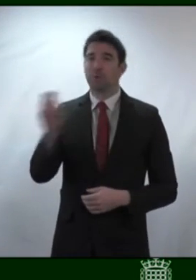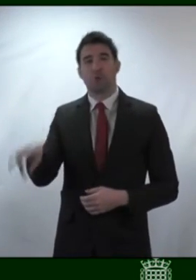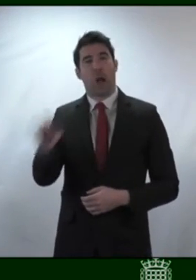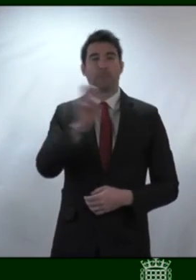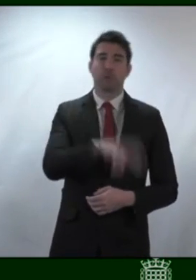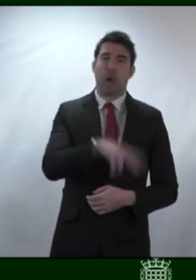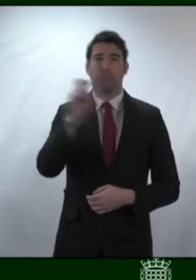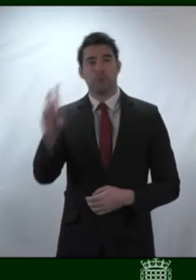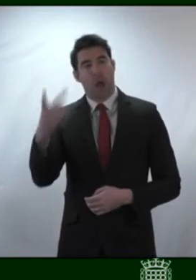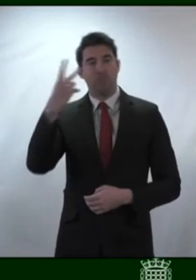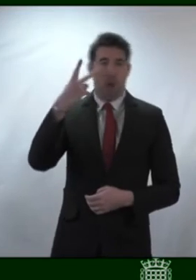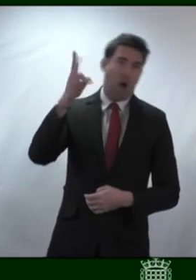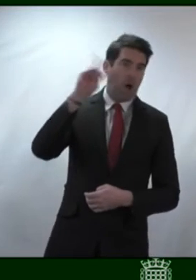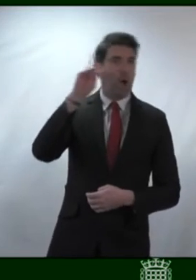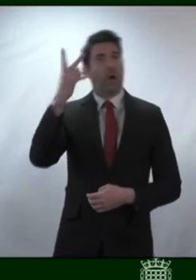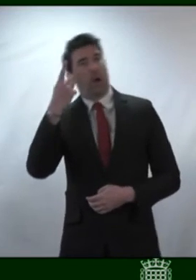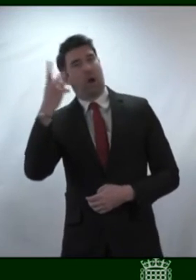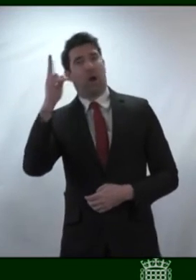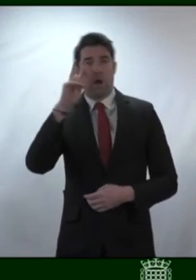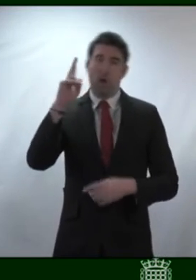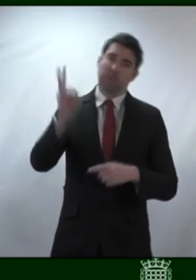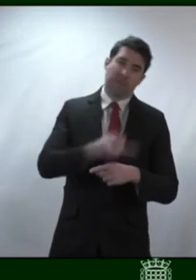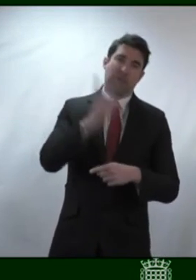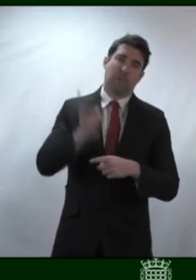learning from mistakes. Obviously, we know that for Dominic Cummings,